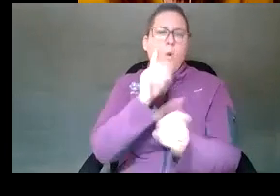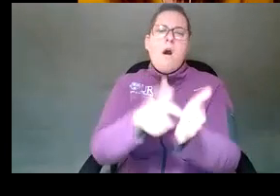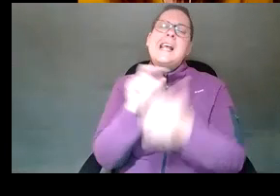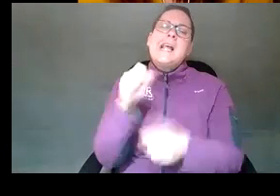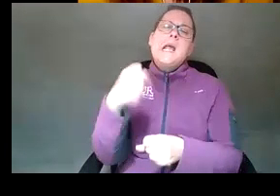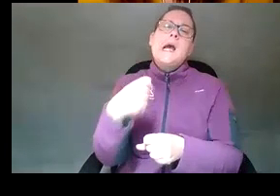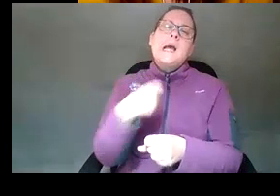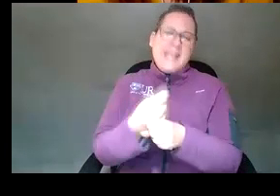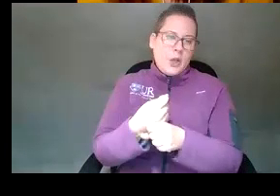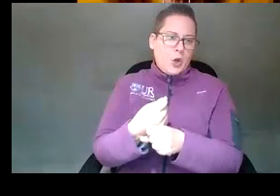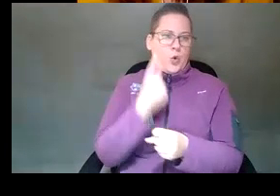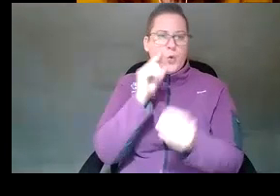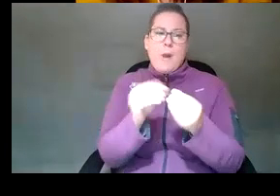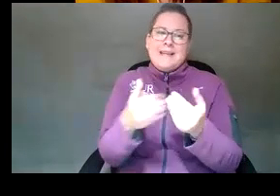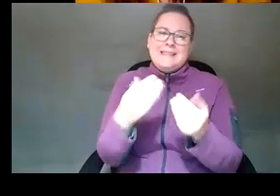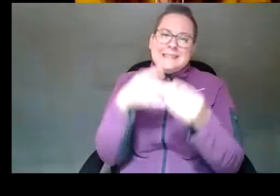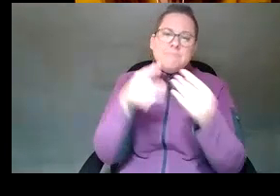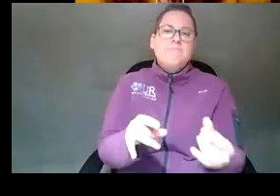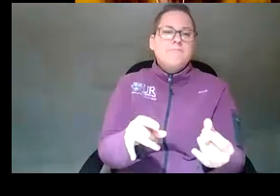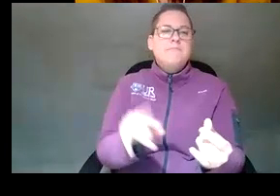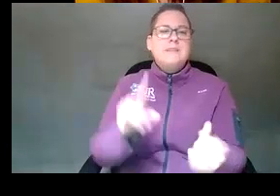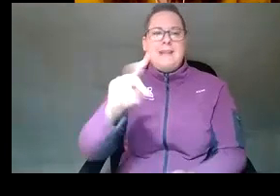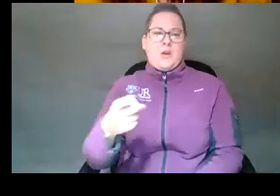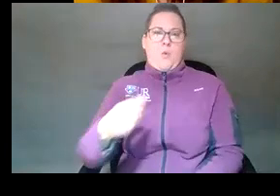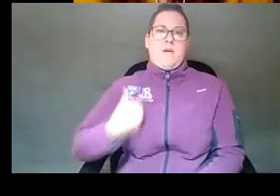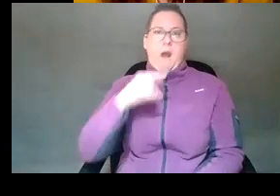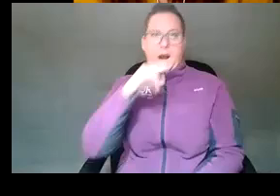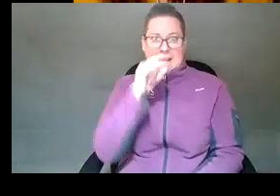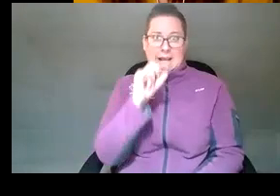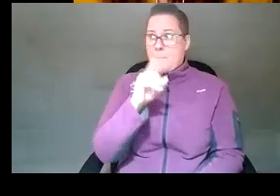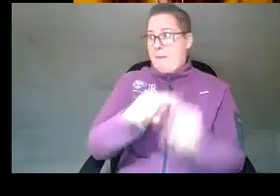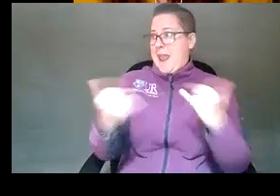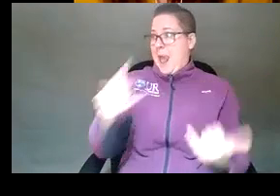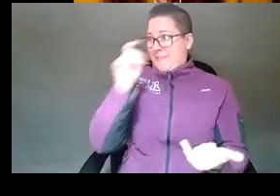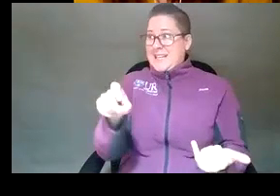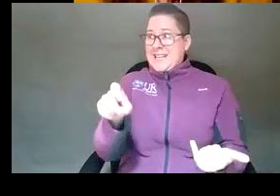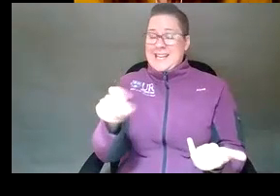young children if not for necessity and so I think what that really highlights is that